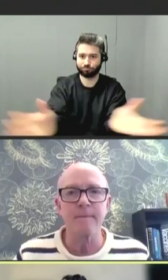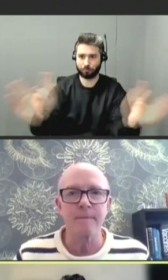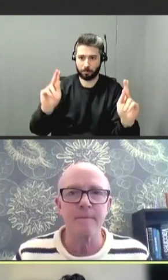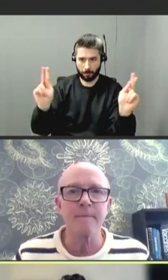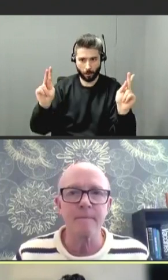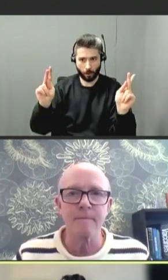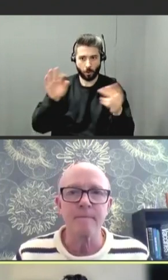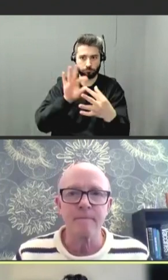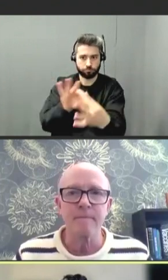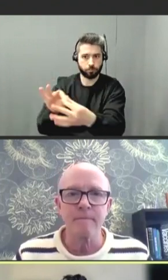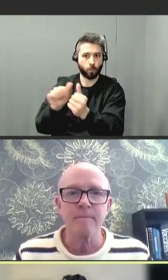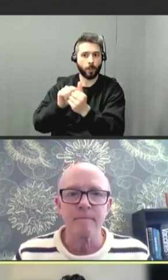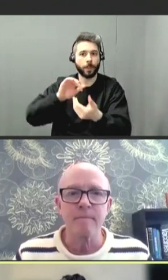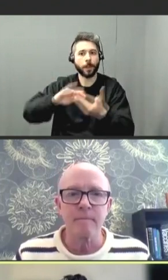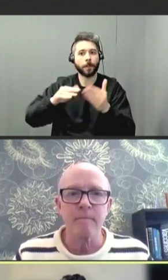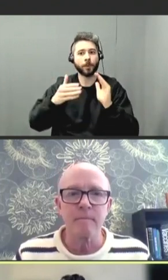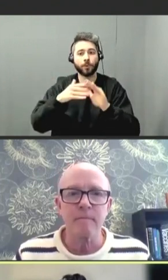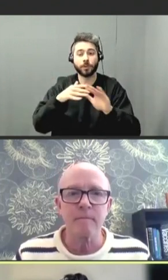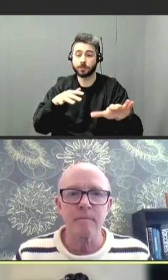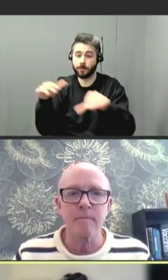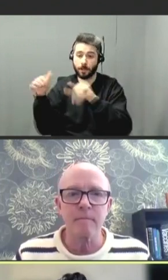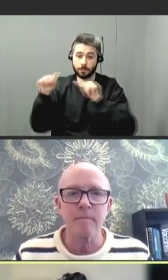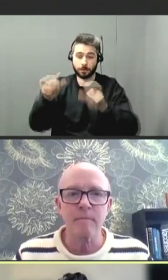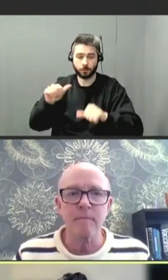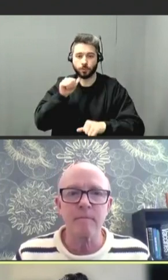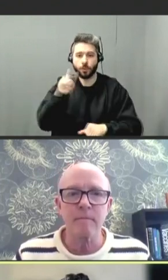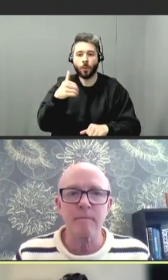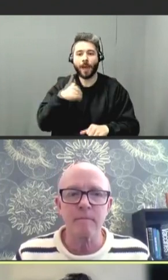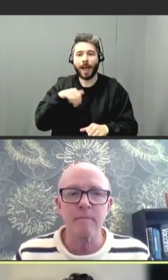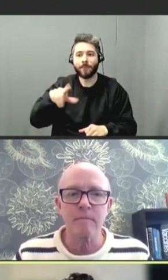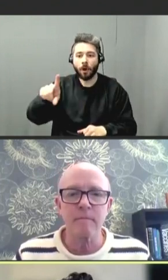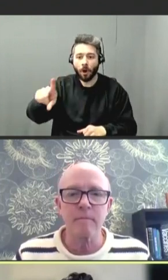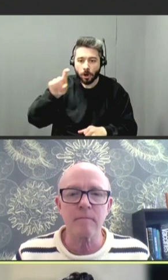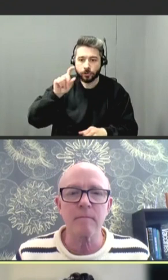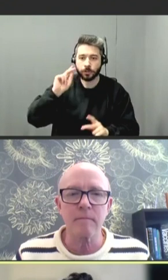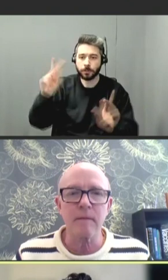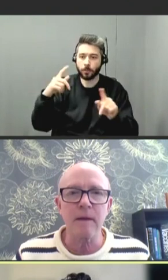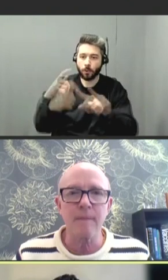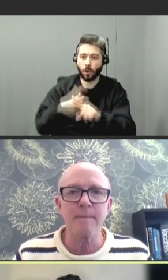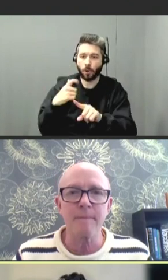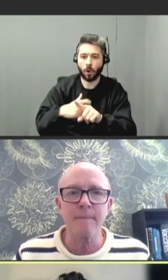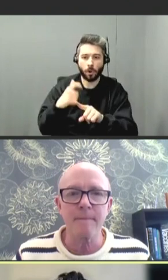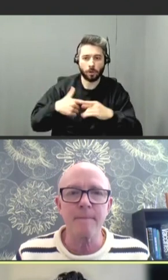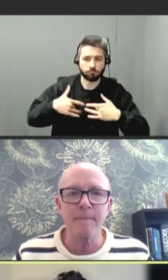as quickly as possible so that we don't have hundreds of people calling with nowhere to go. Tim Cook: Yeah. Kristen Flickinger: I don’t know if that's helpful.